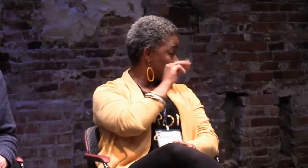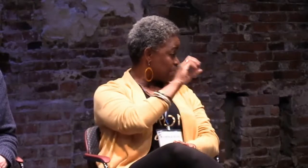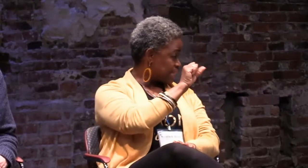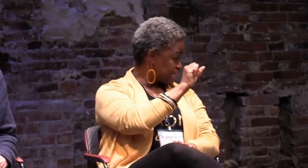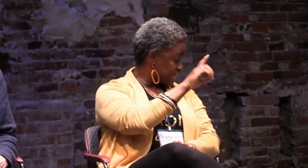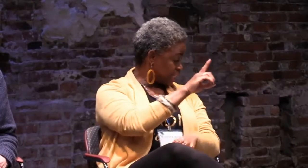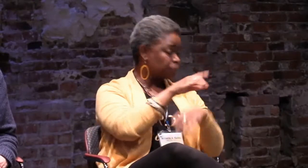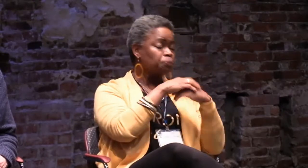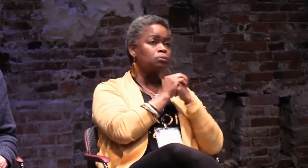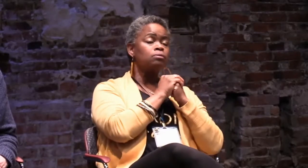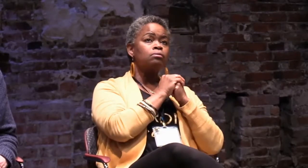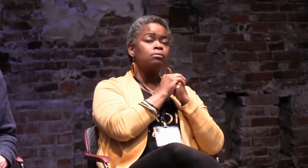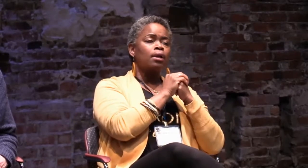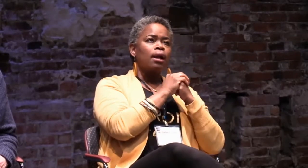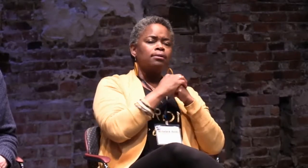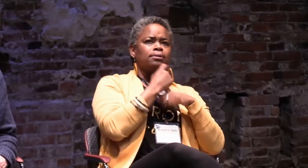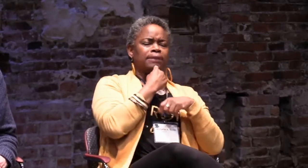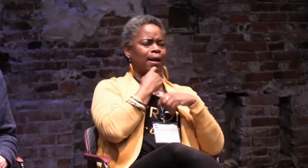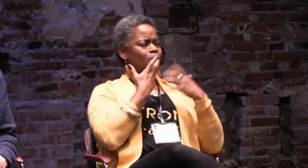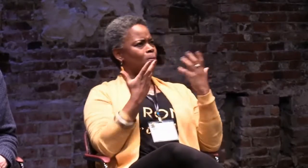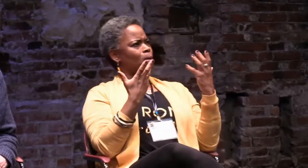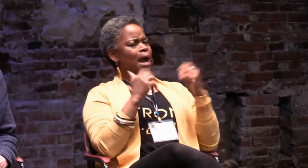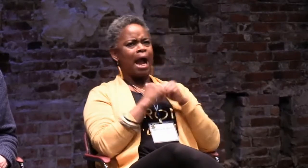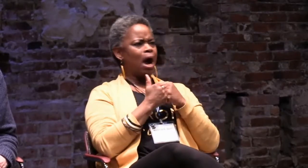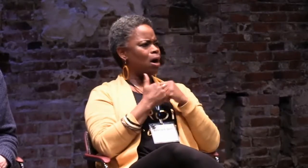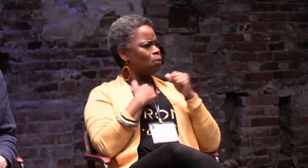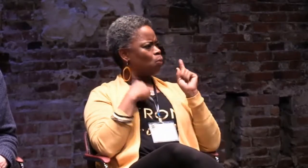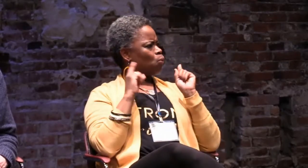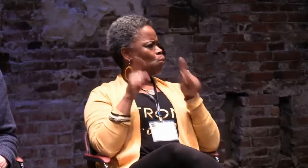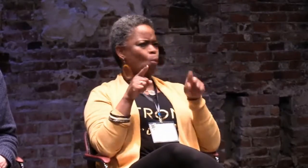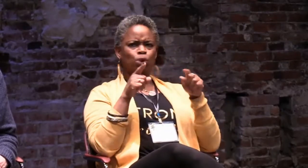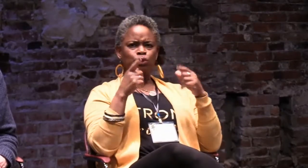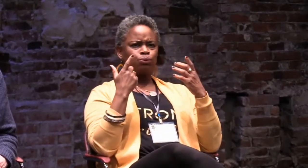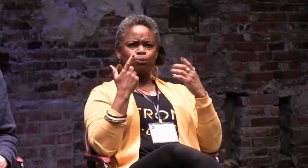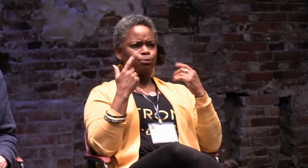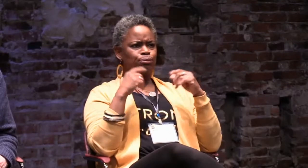So after I graduated from MSSD, Model Secondary School for the Deaf, of course,